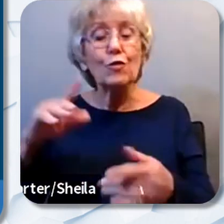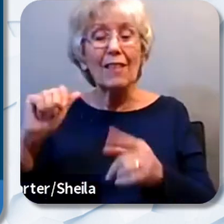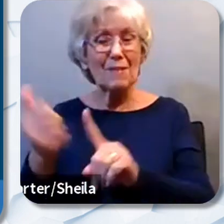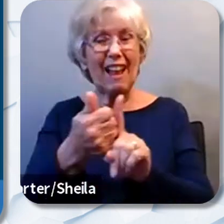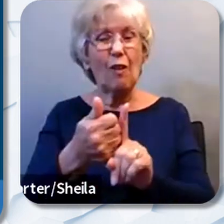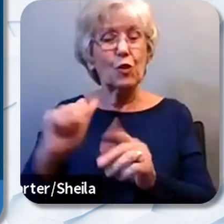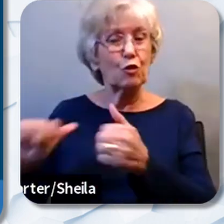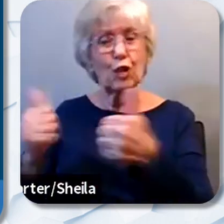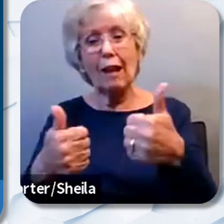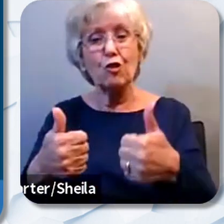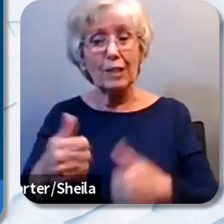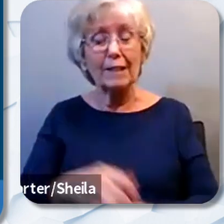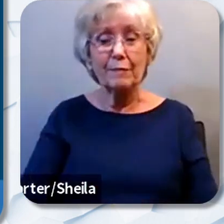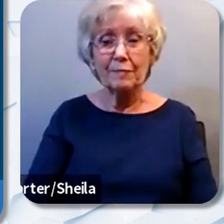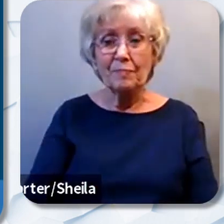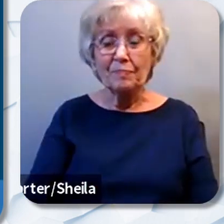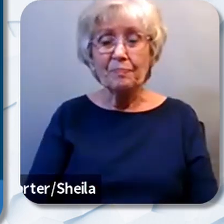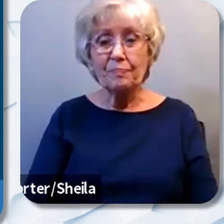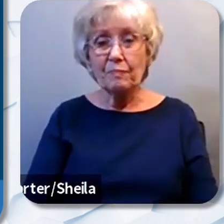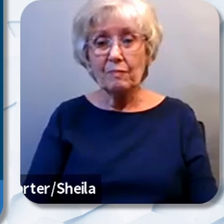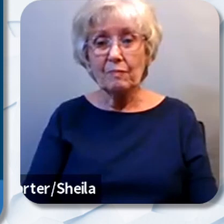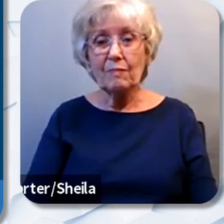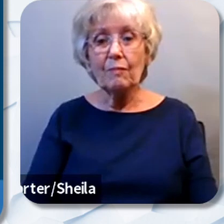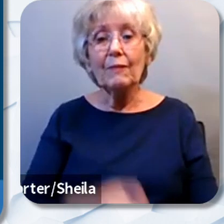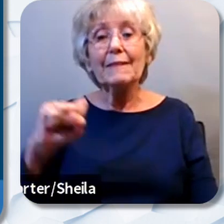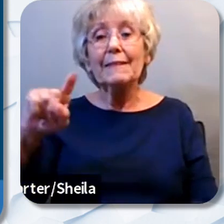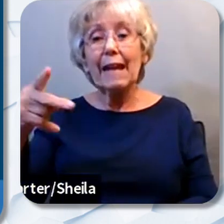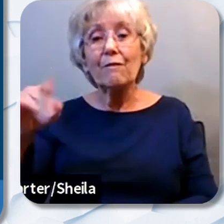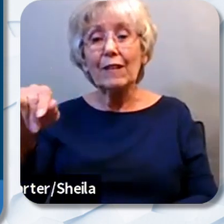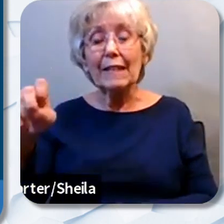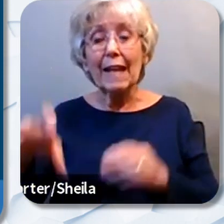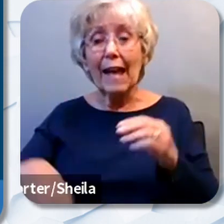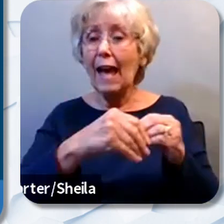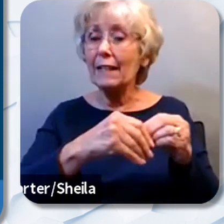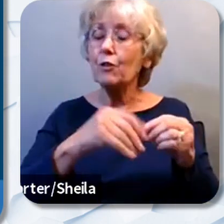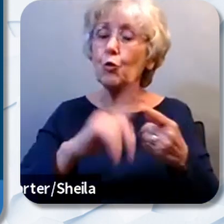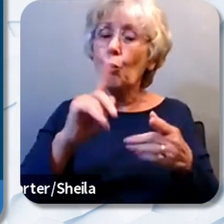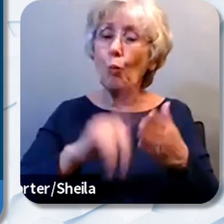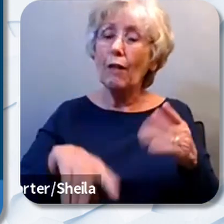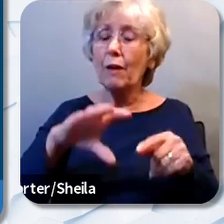Stephanie Ceminsky: Just to add on, in addition to what my colleagues share for installing